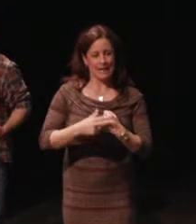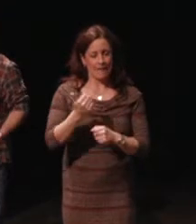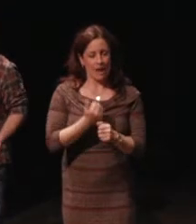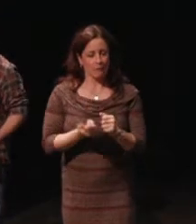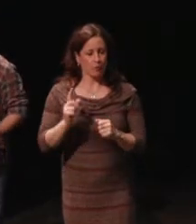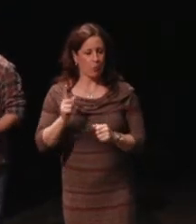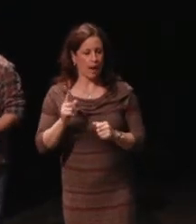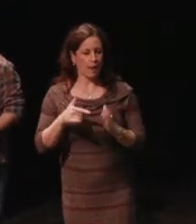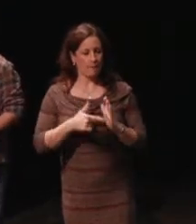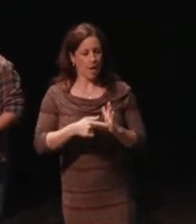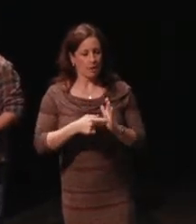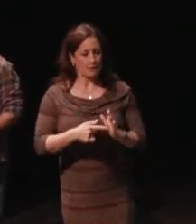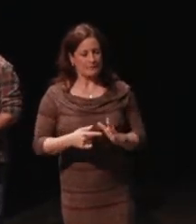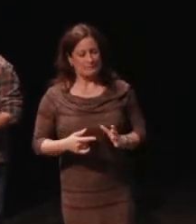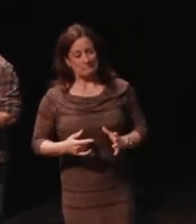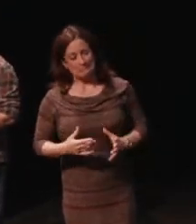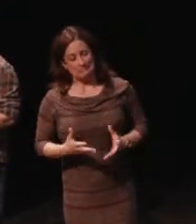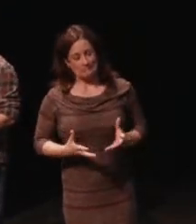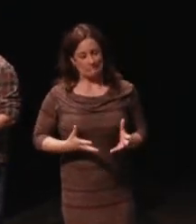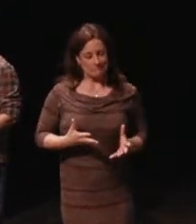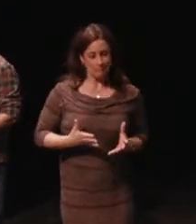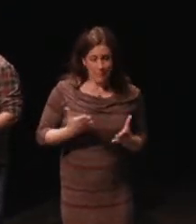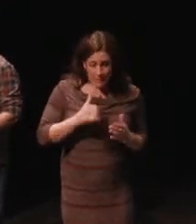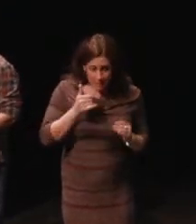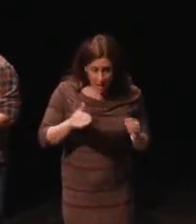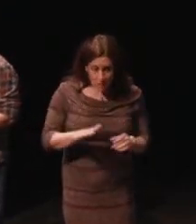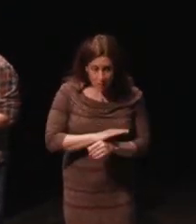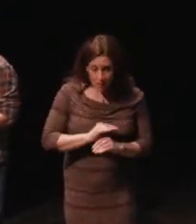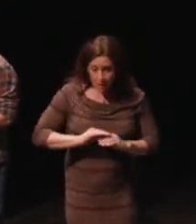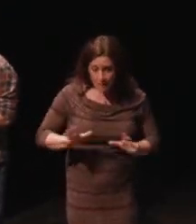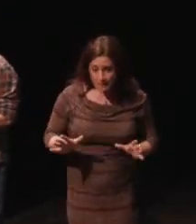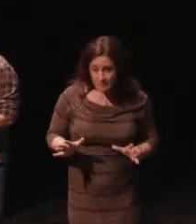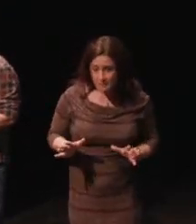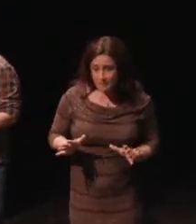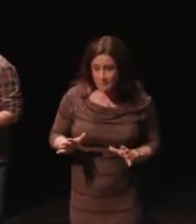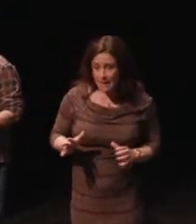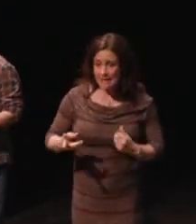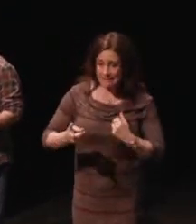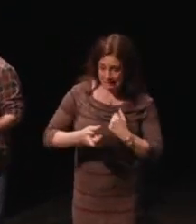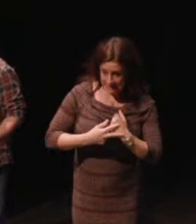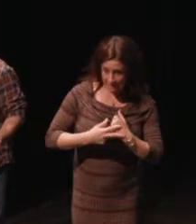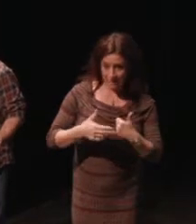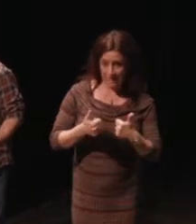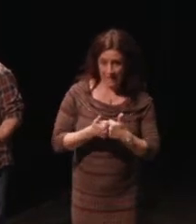It also may not be completely obvious that saving a game at any point in